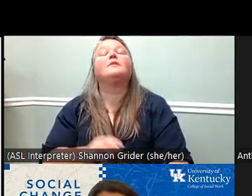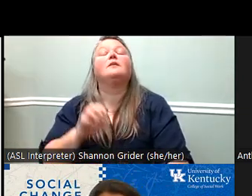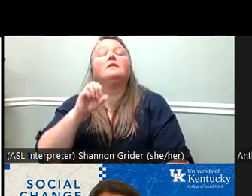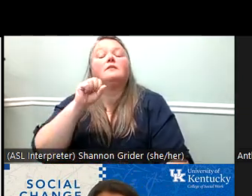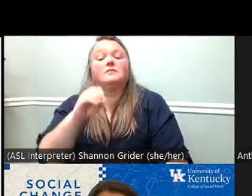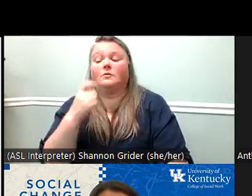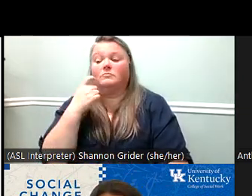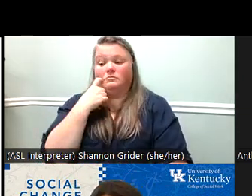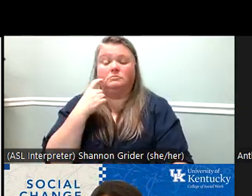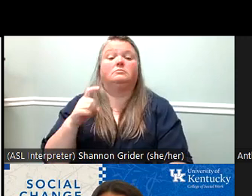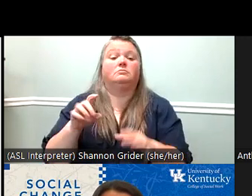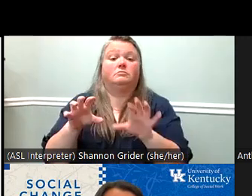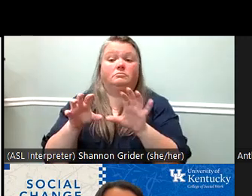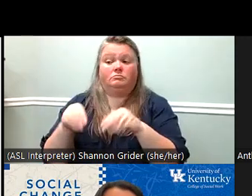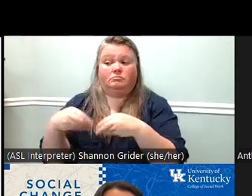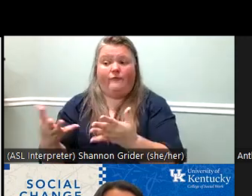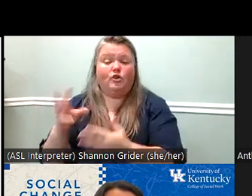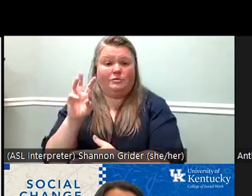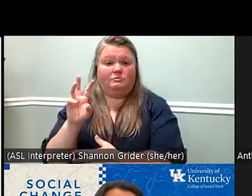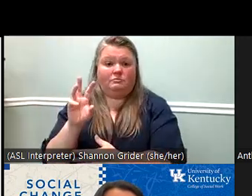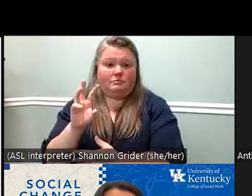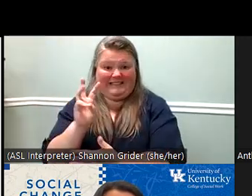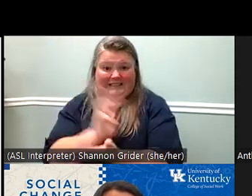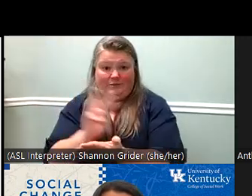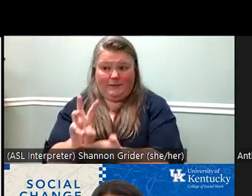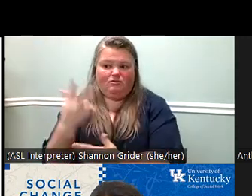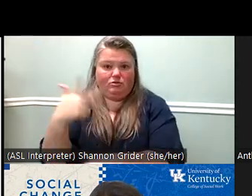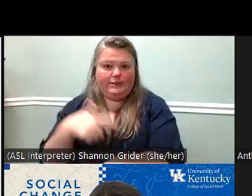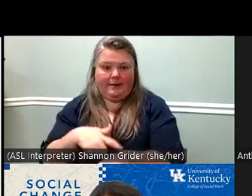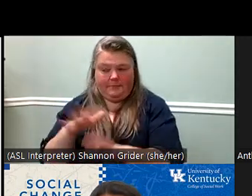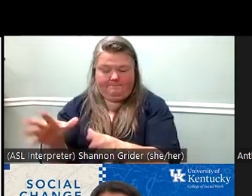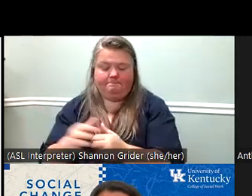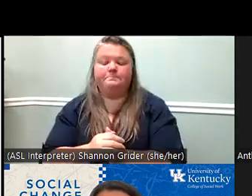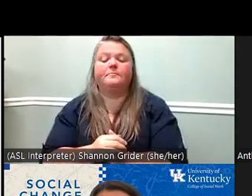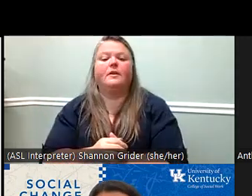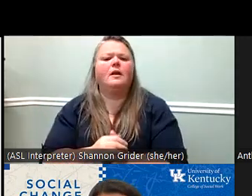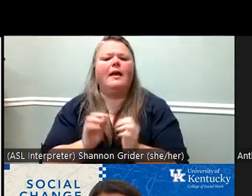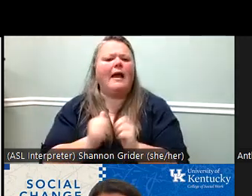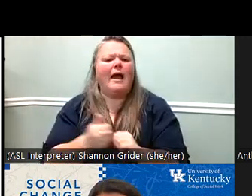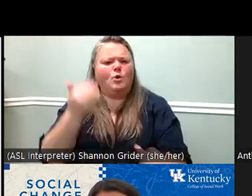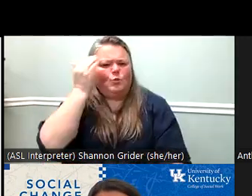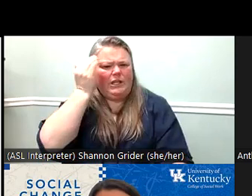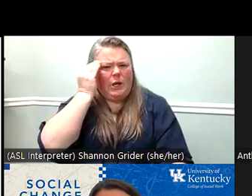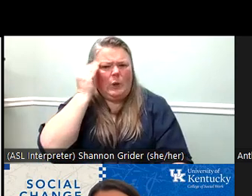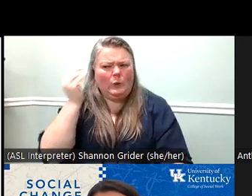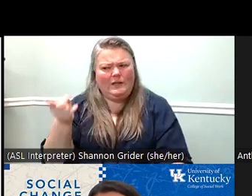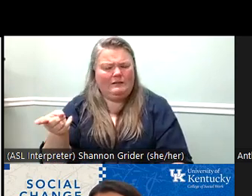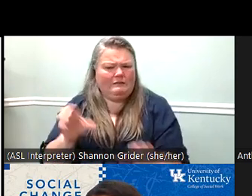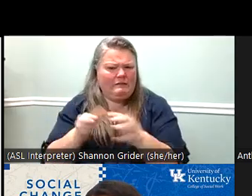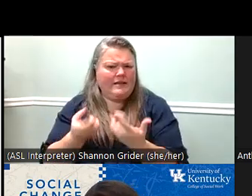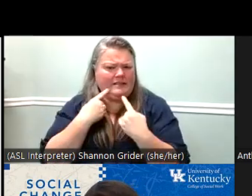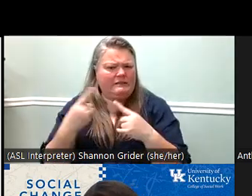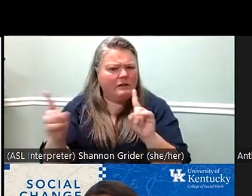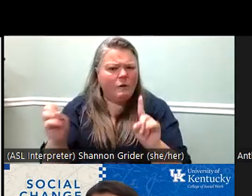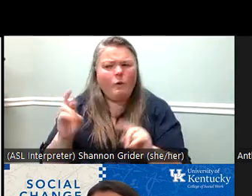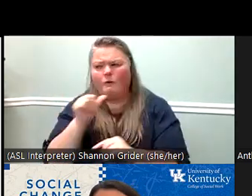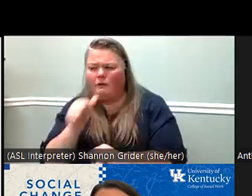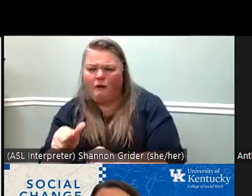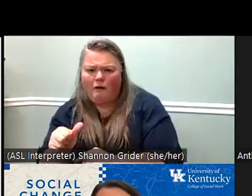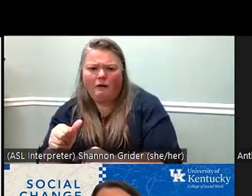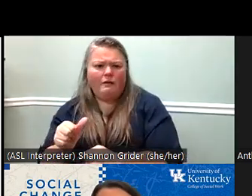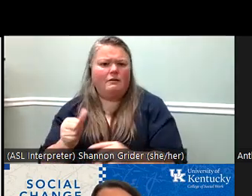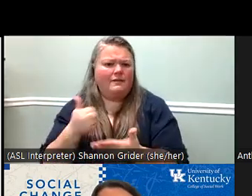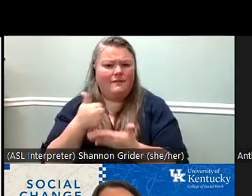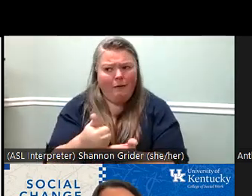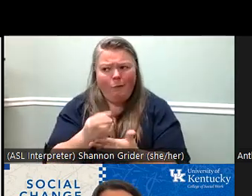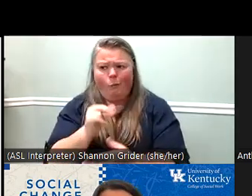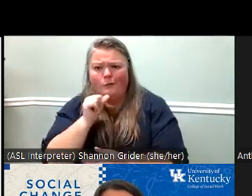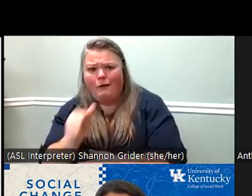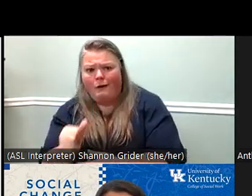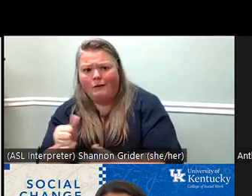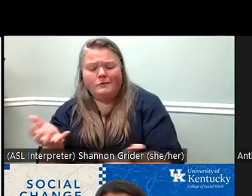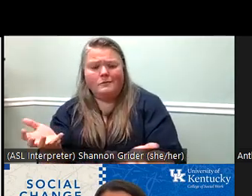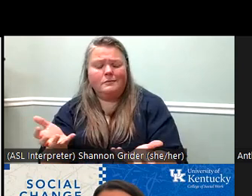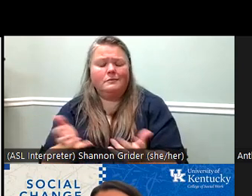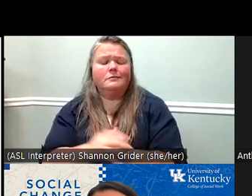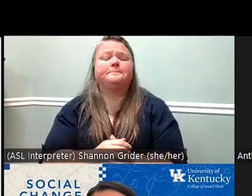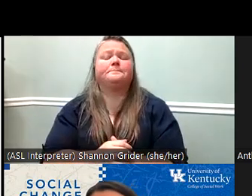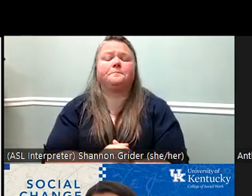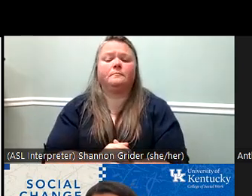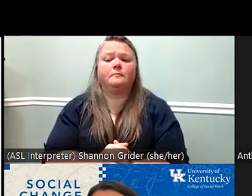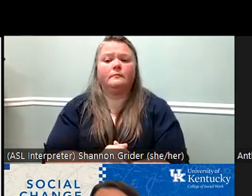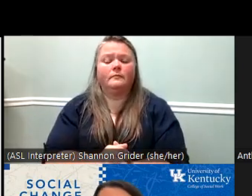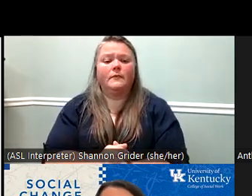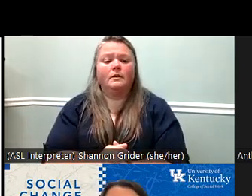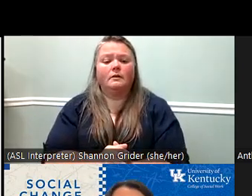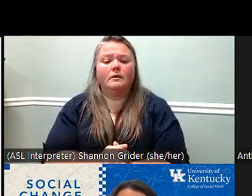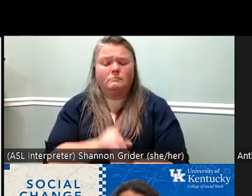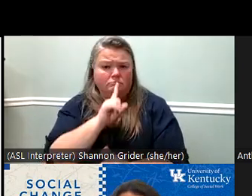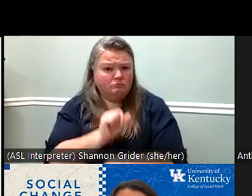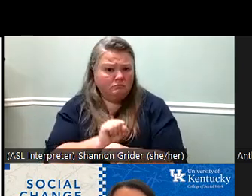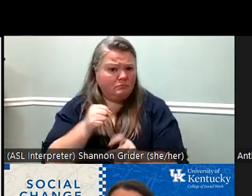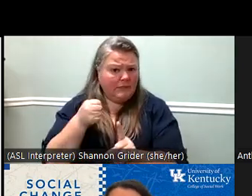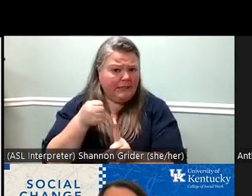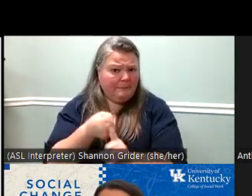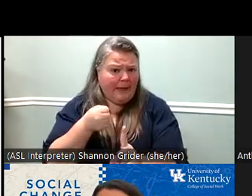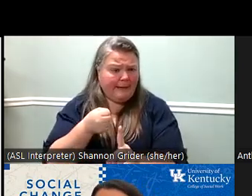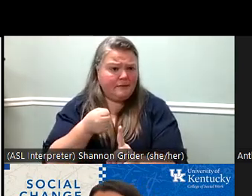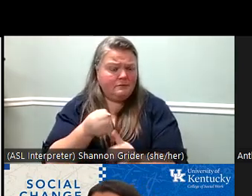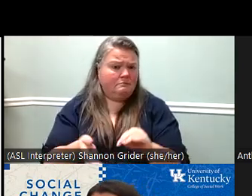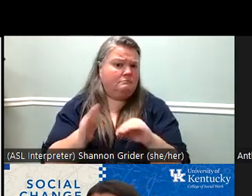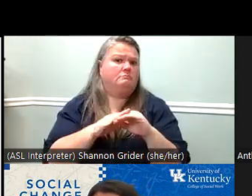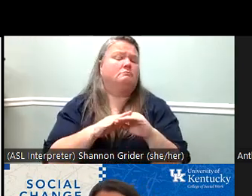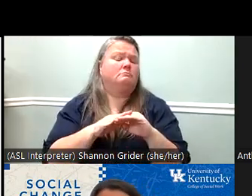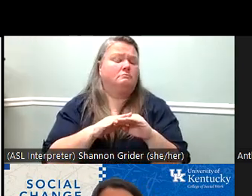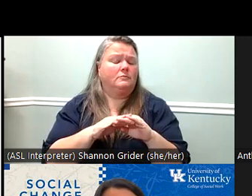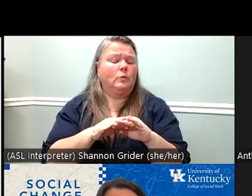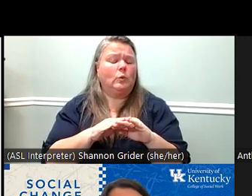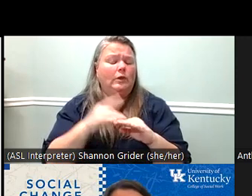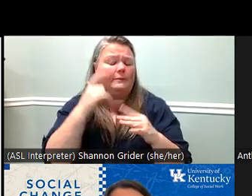HEALTH CARE PROVIDER TO INCREASE ACCESSIBILITY OF SOME OF THESE TREATMENT CENTERS. OKAY. I'M GOING TO BREATHE FOR A SECOND HERE. I HAD TO TURN OFF MY LITTLE HEATER.